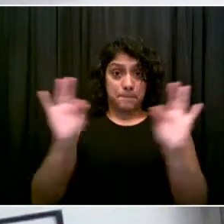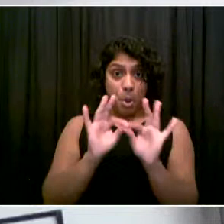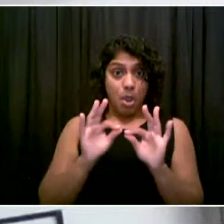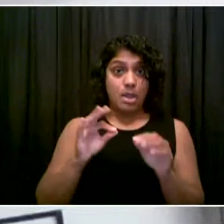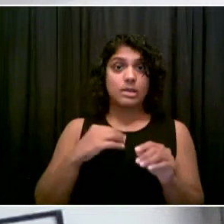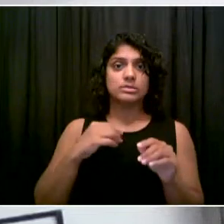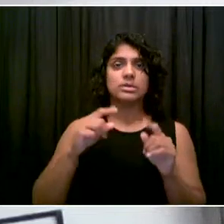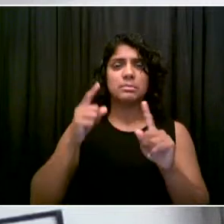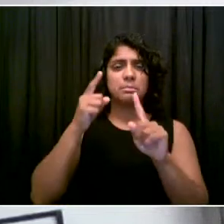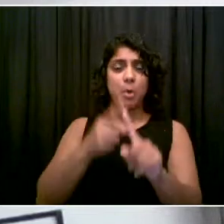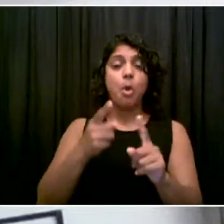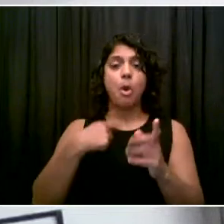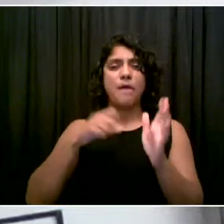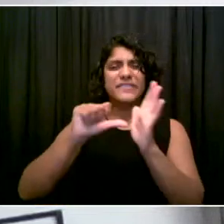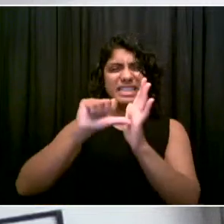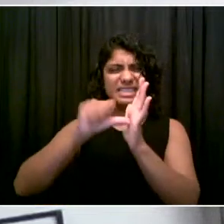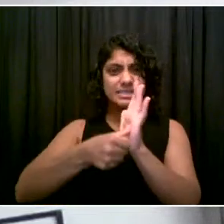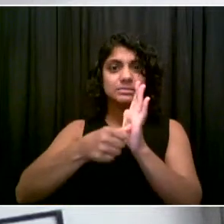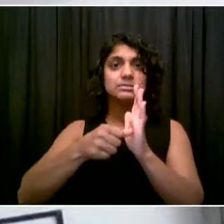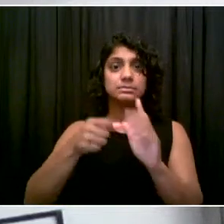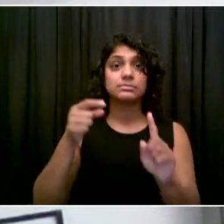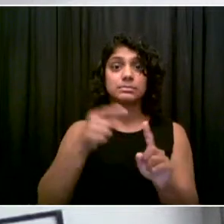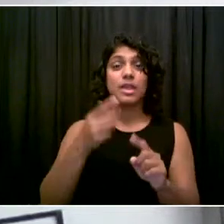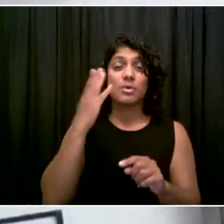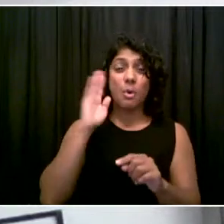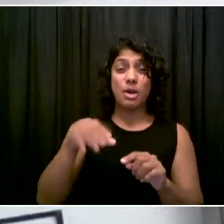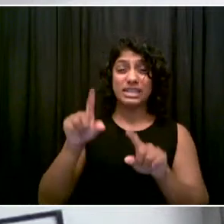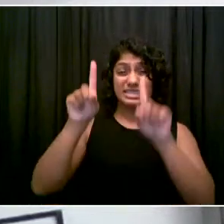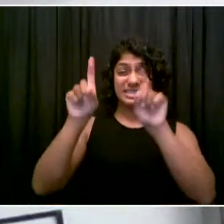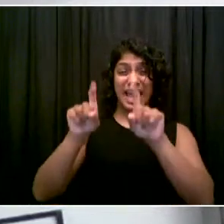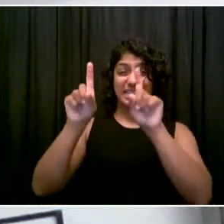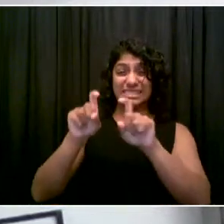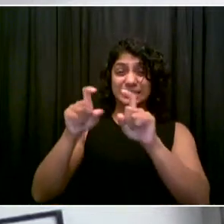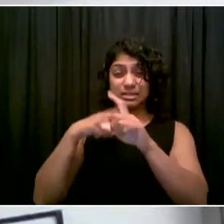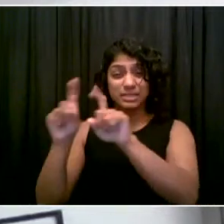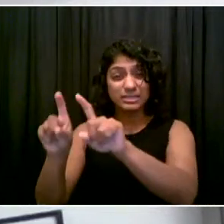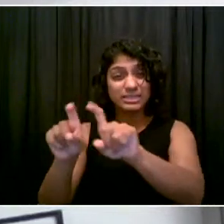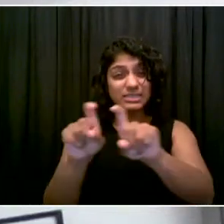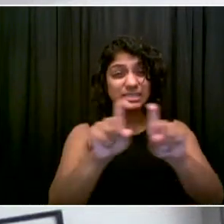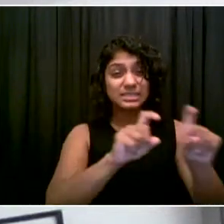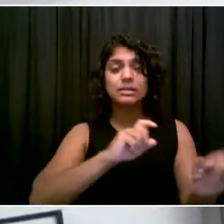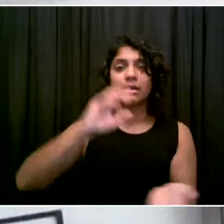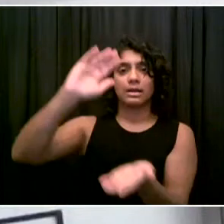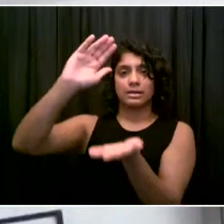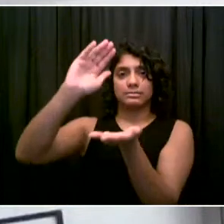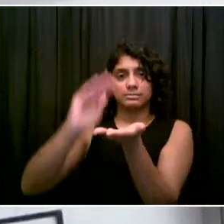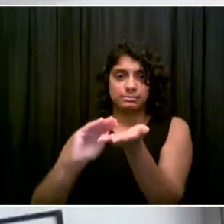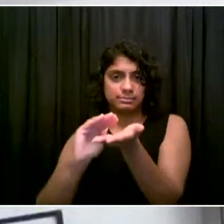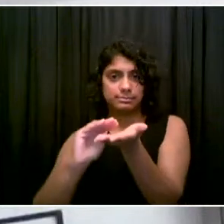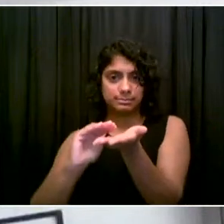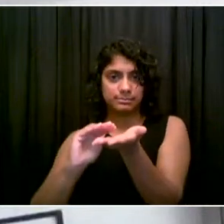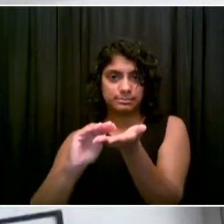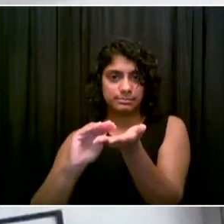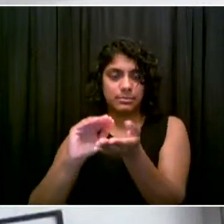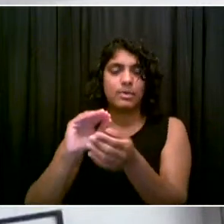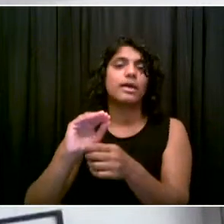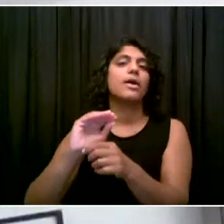THING TO KEEP IN MIND IS THAT THERE IS LESS TESTING GOING ON RIGHT NOW.